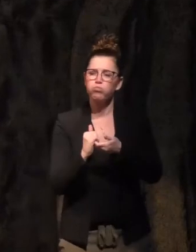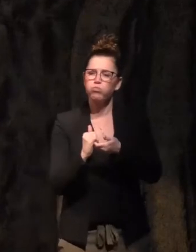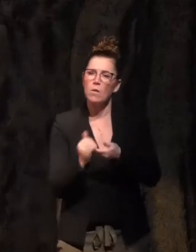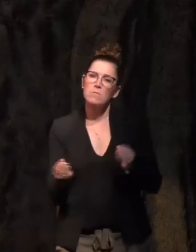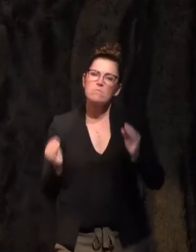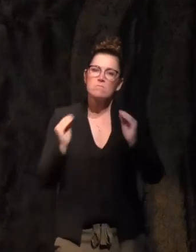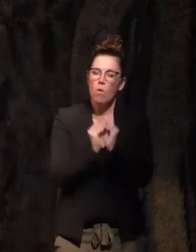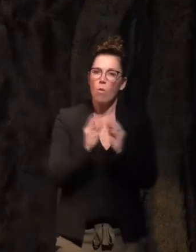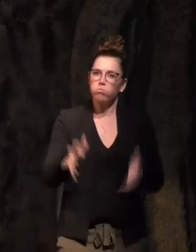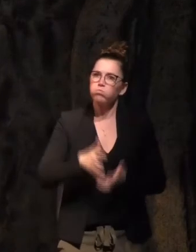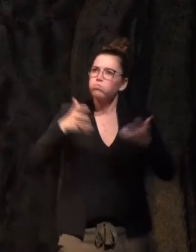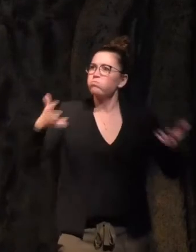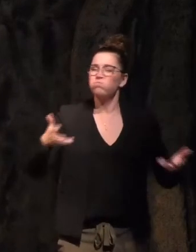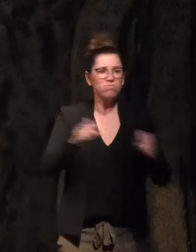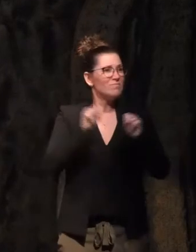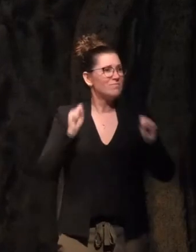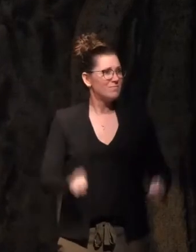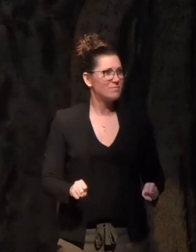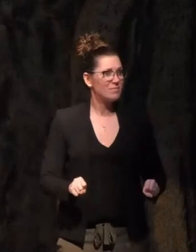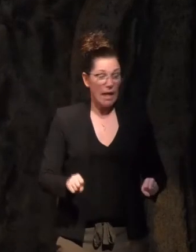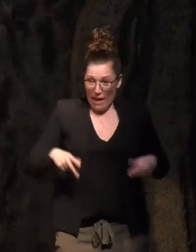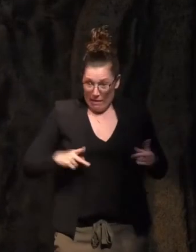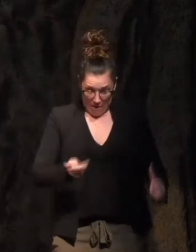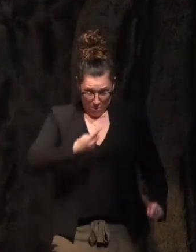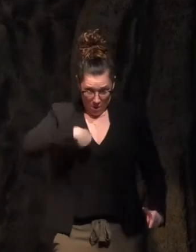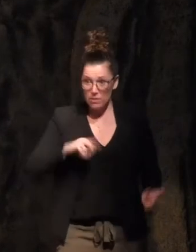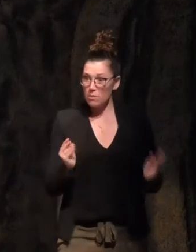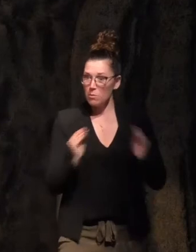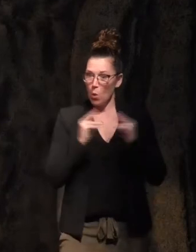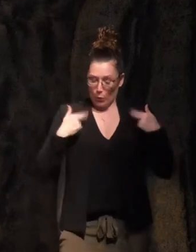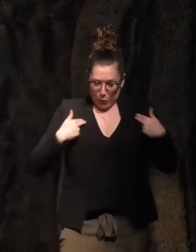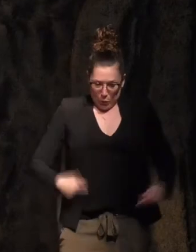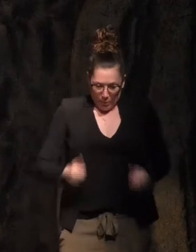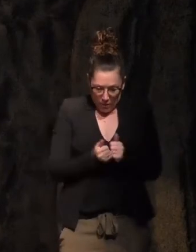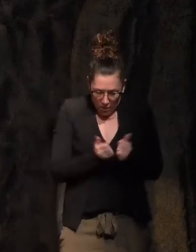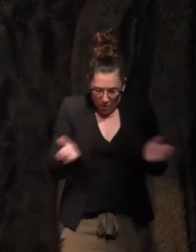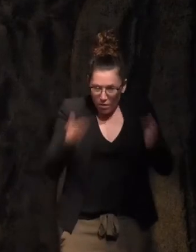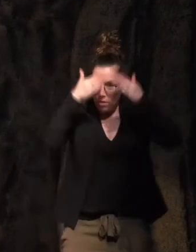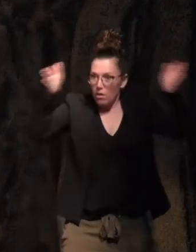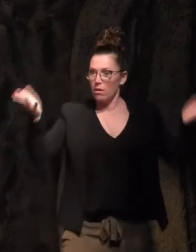one that allows us all to be more human in our work, then I believe it is also our responsibility